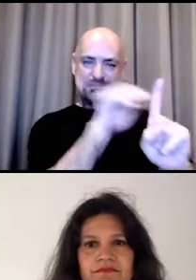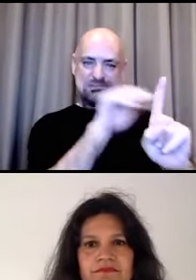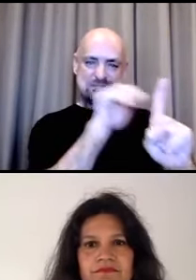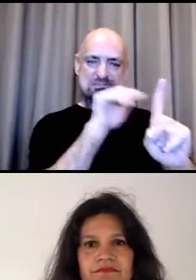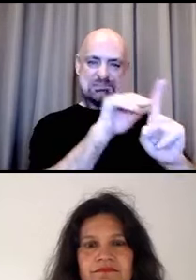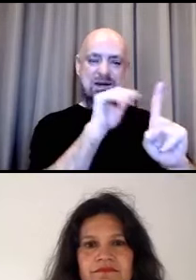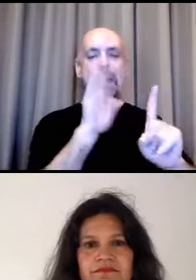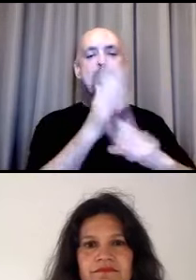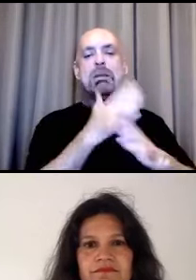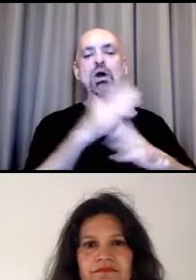where she ends by addressing